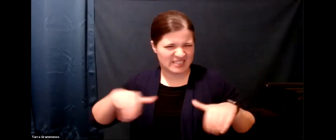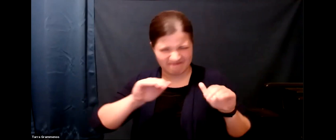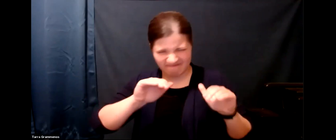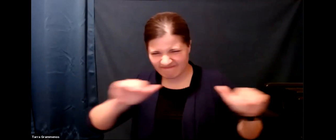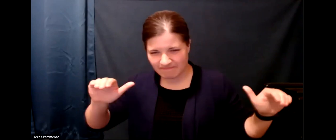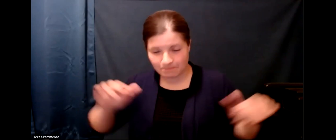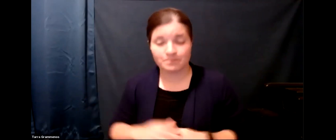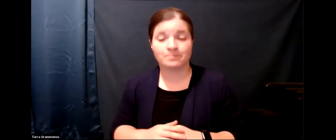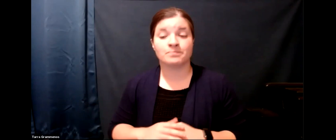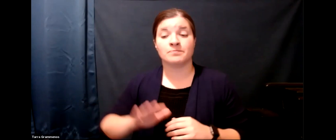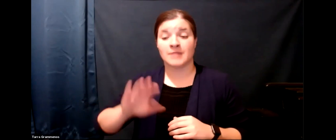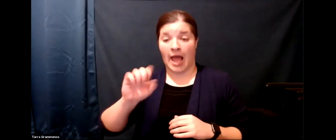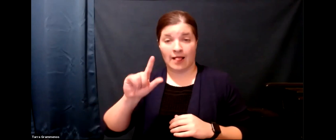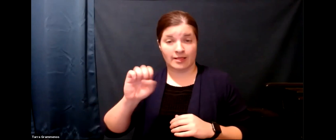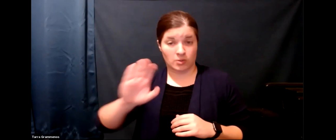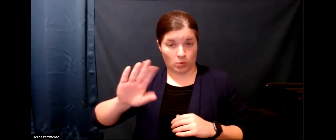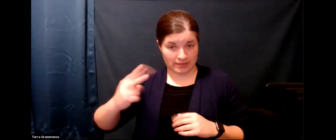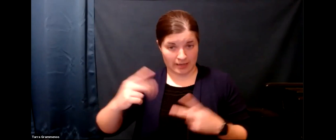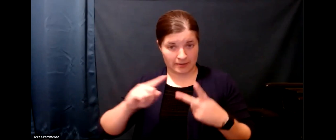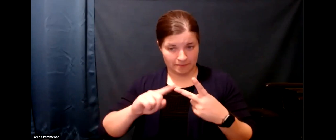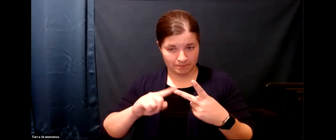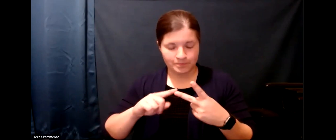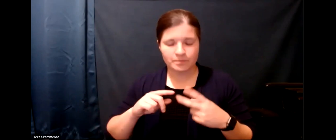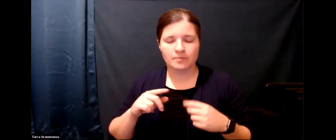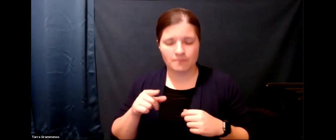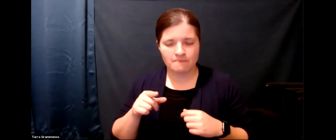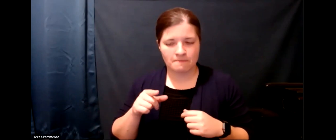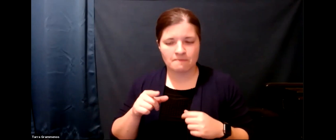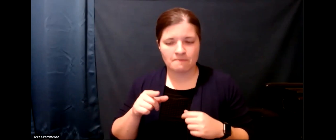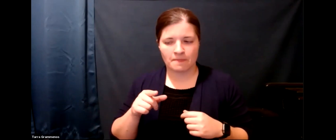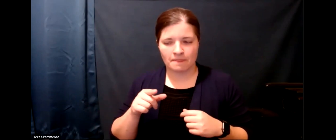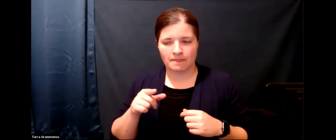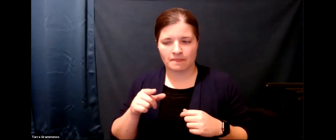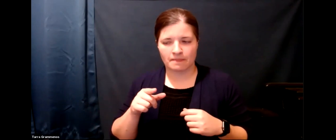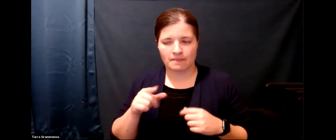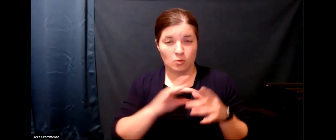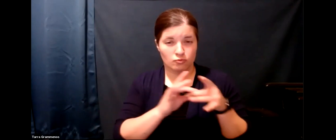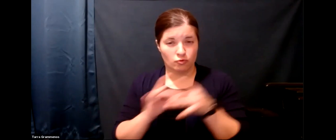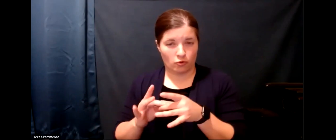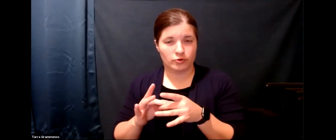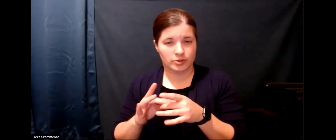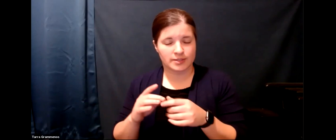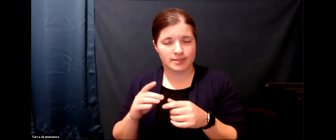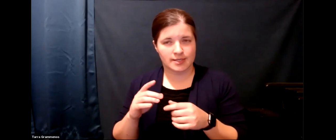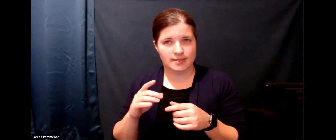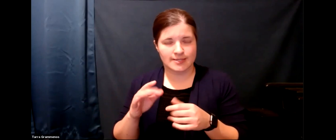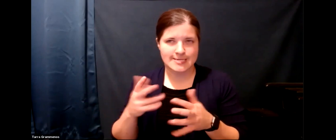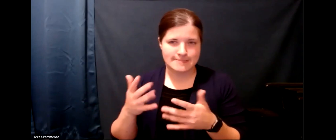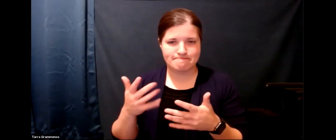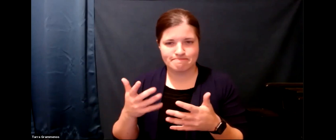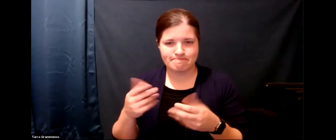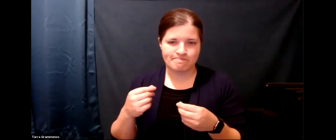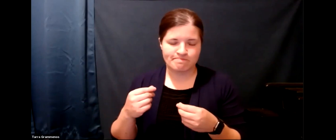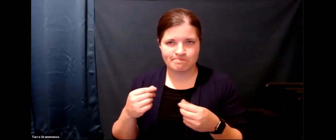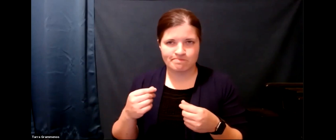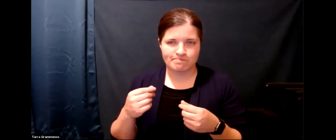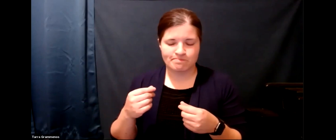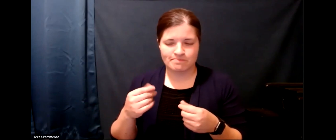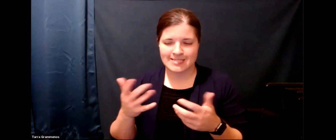As to your second question, the issue of how to make